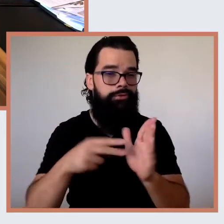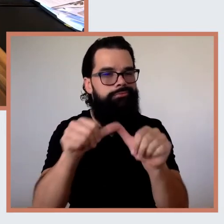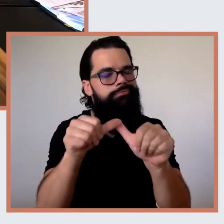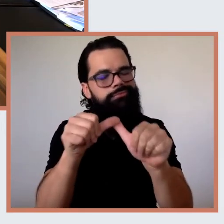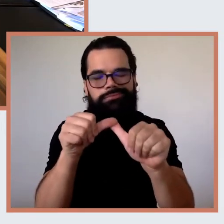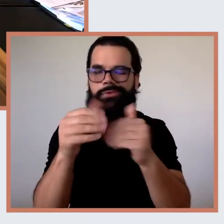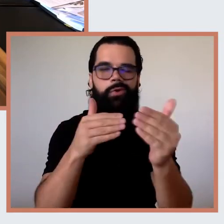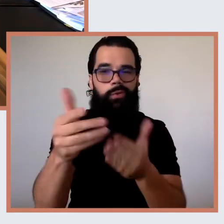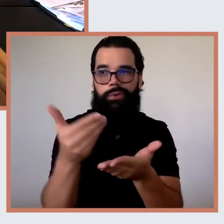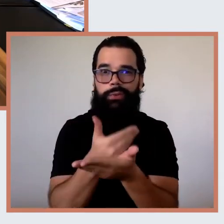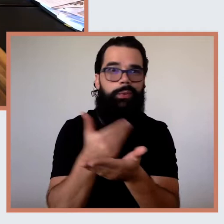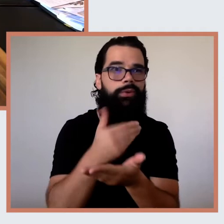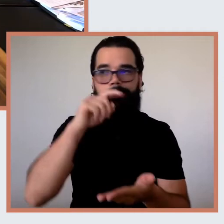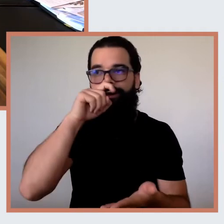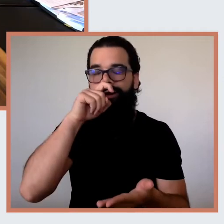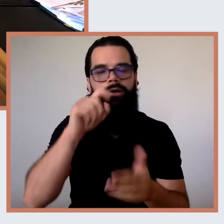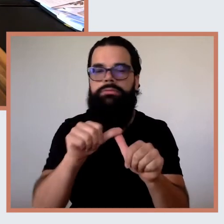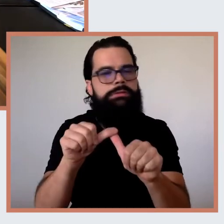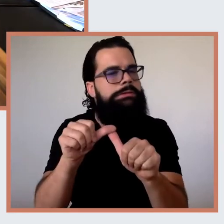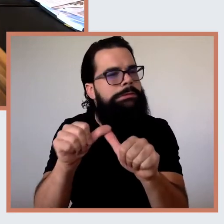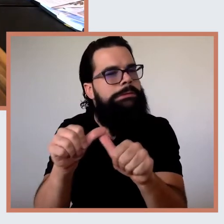That's right, you are new to it, but you do also know